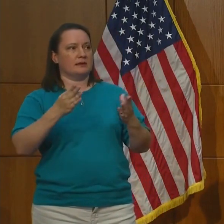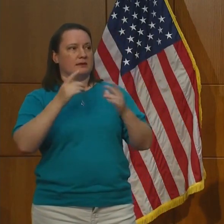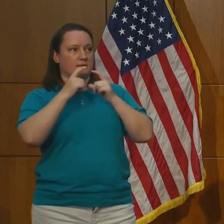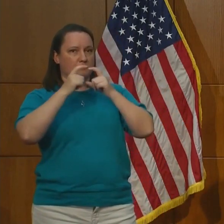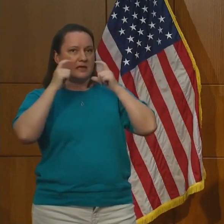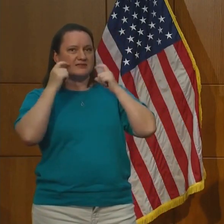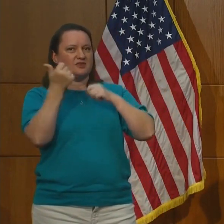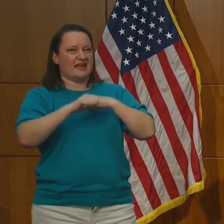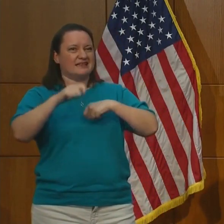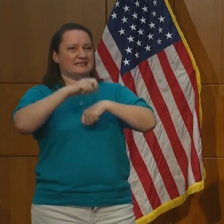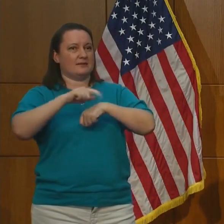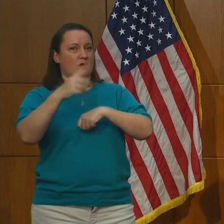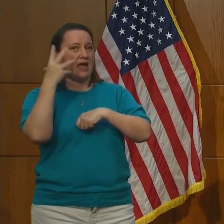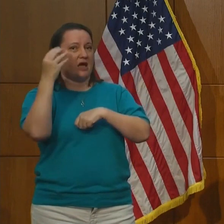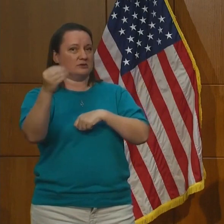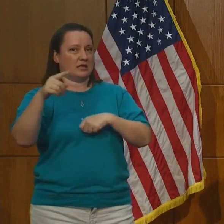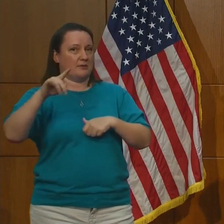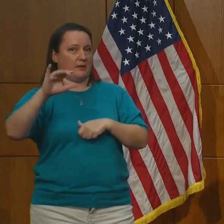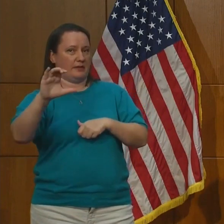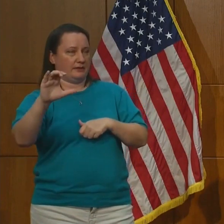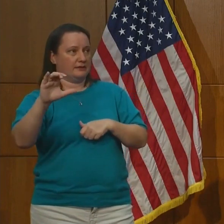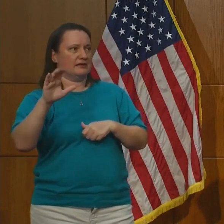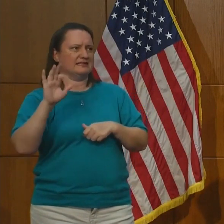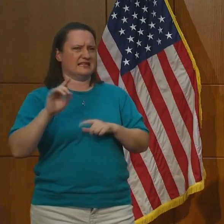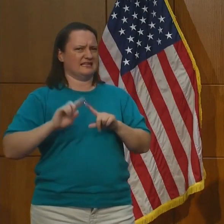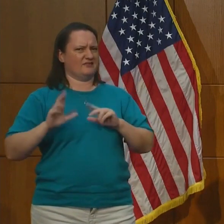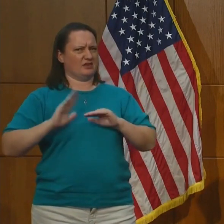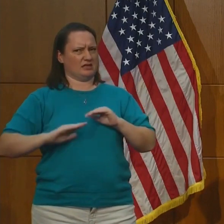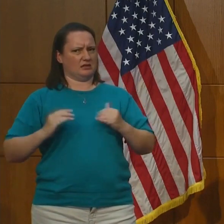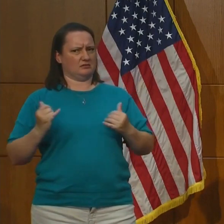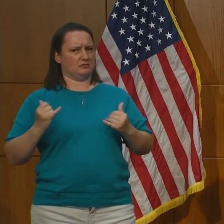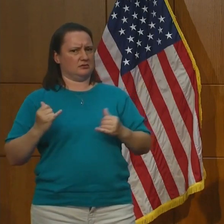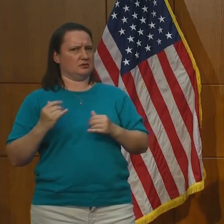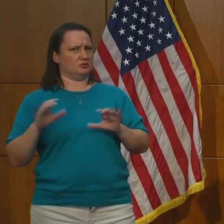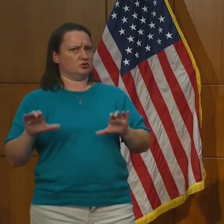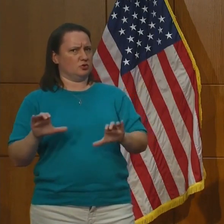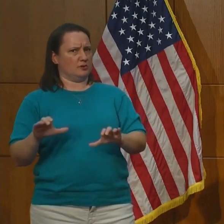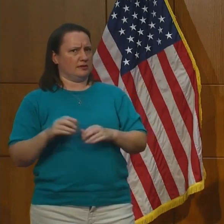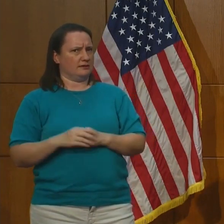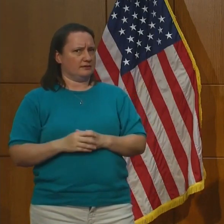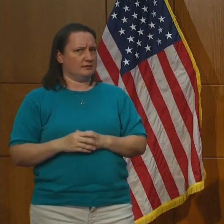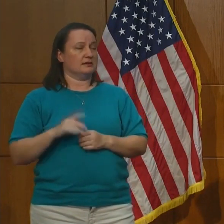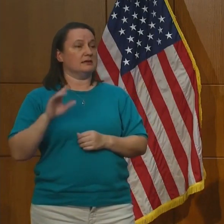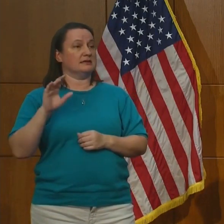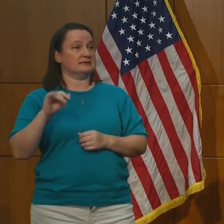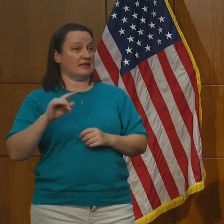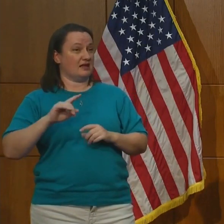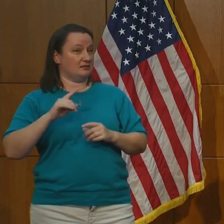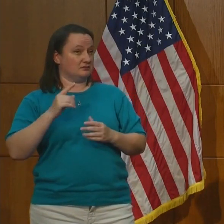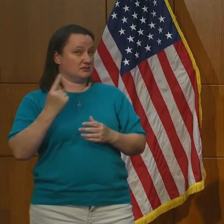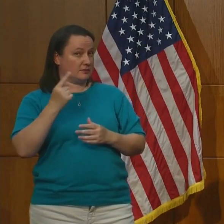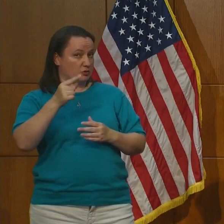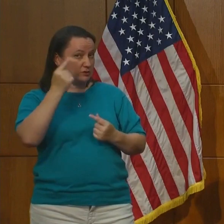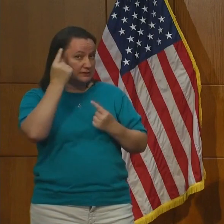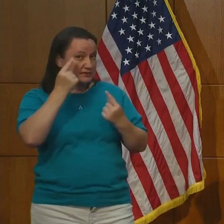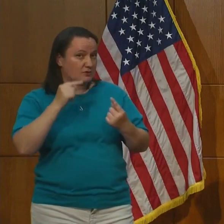WAS RIGHT AT MENTIONED RECOMMENDING A MASK MANDATE FOR ANYTIME YOU WERE OUTSIDE OF THE PUBLIC IS WHAT YOU'RE